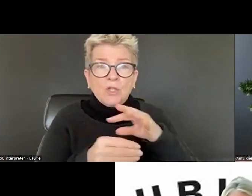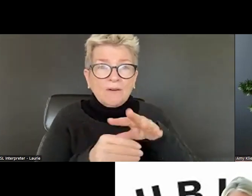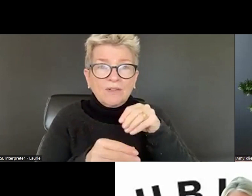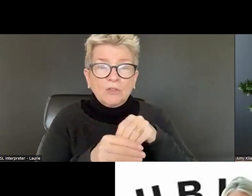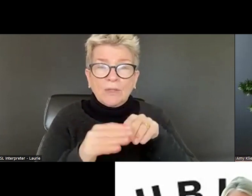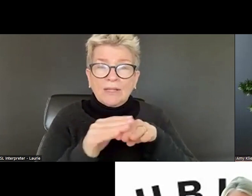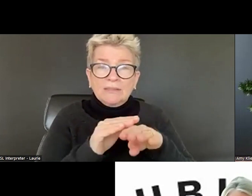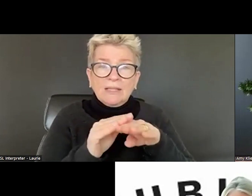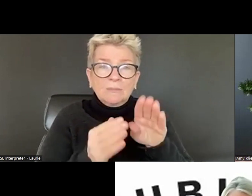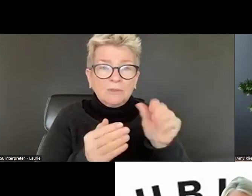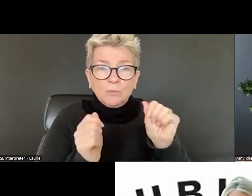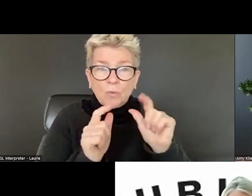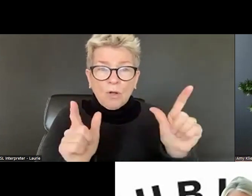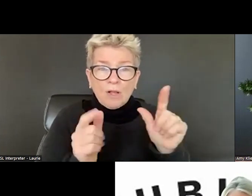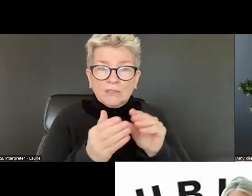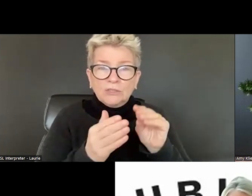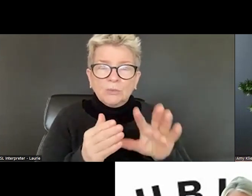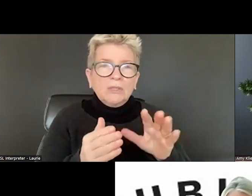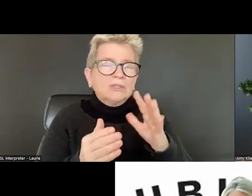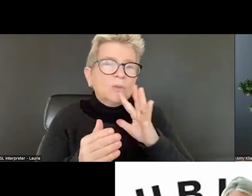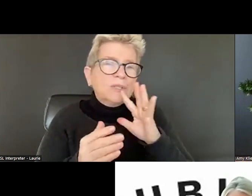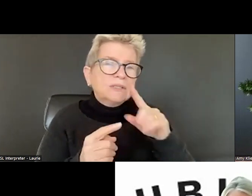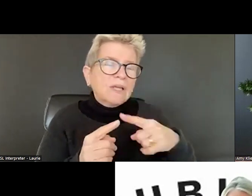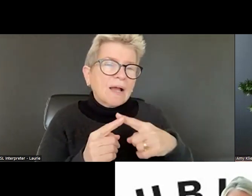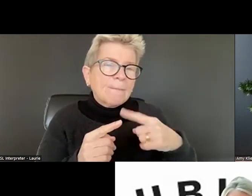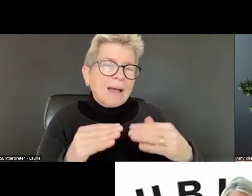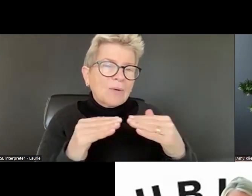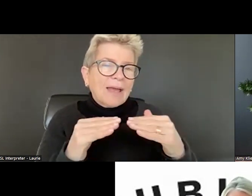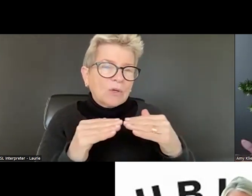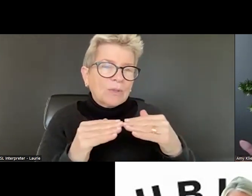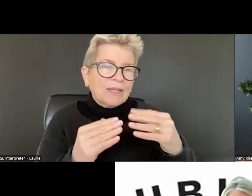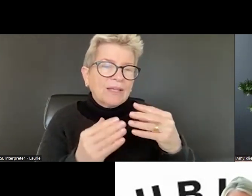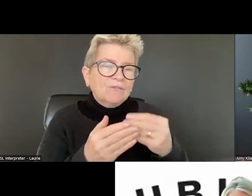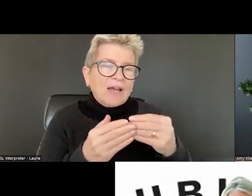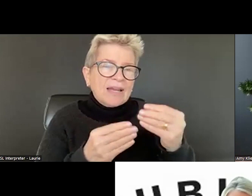students so let's talk about equity in financial education because we've seen from the research